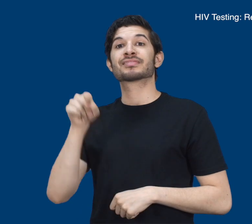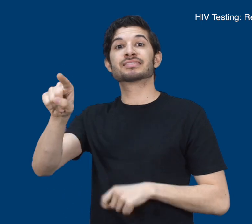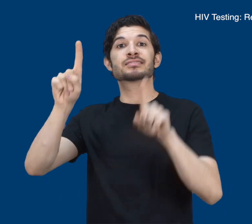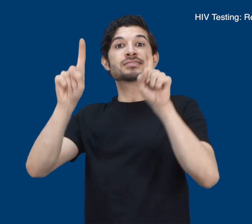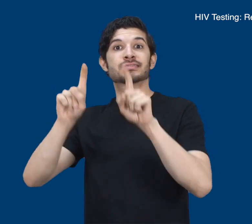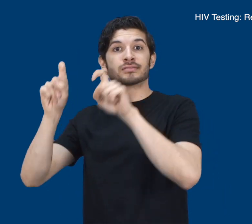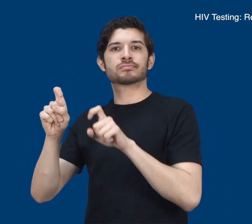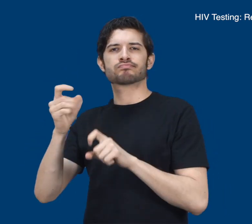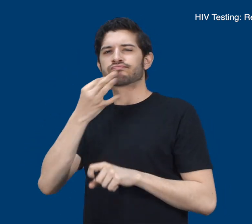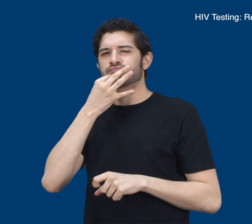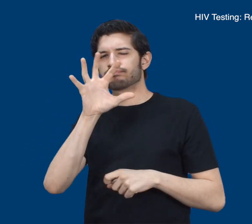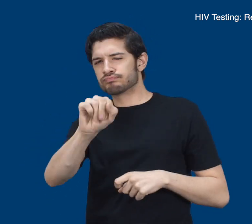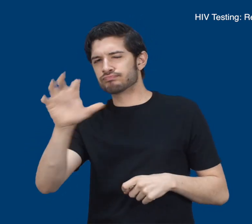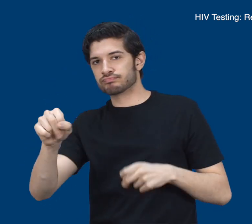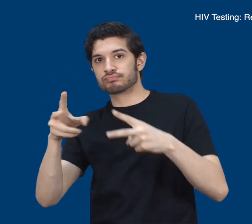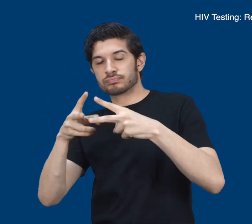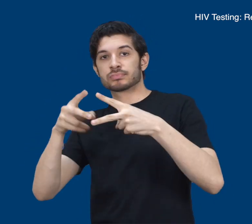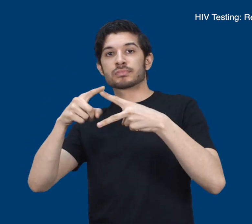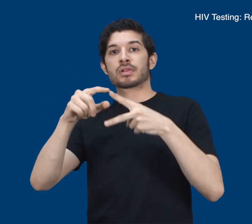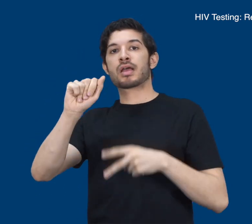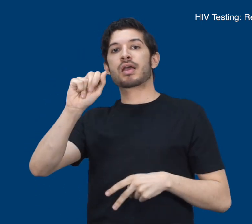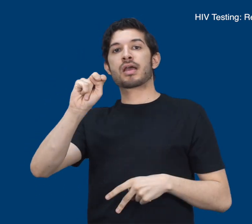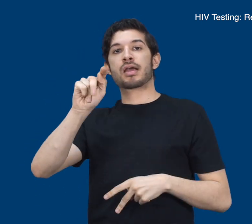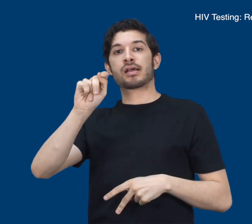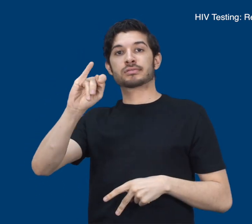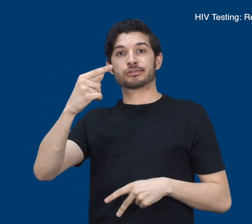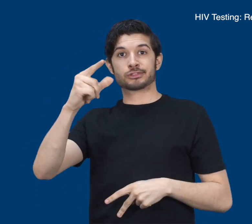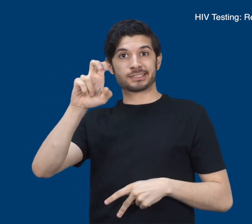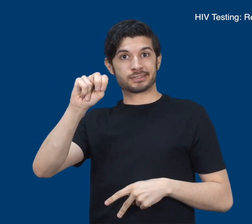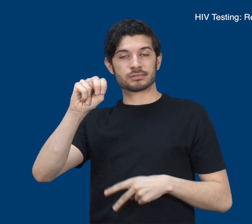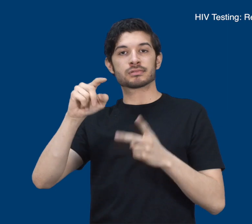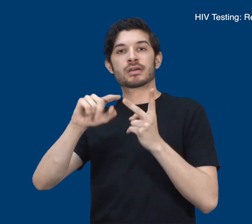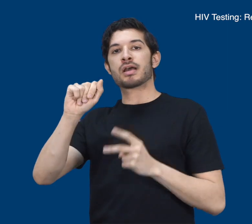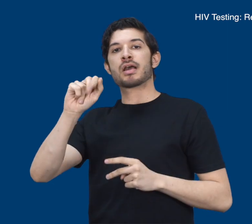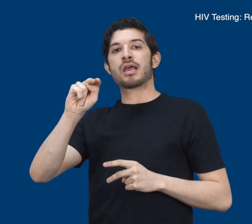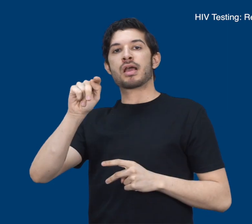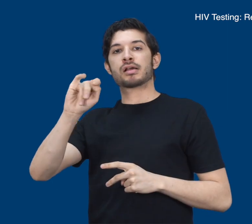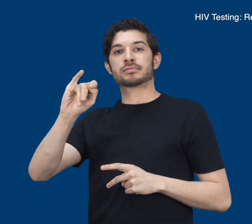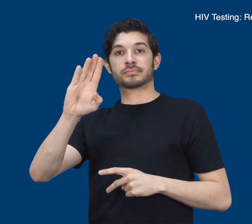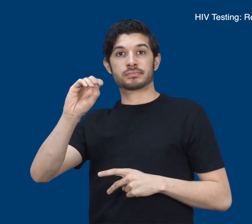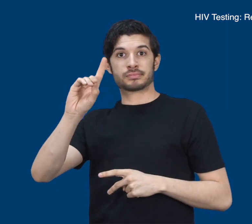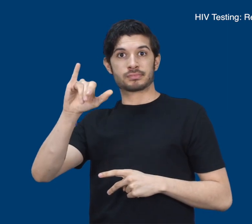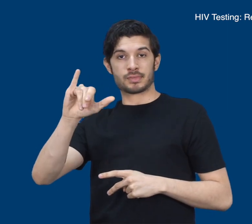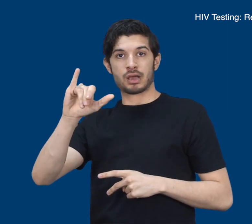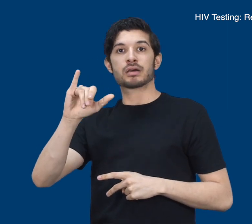The confirmatory test is great at finding antigens and antibodies,